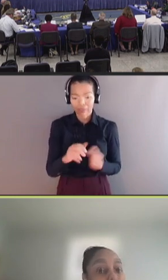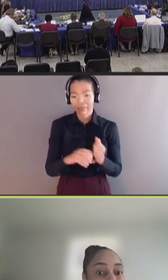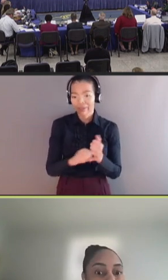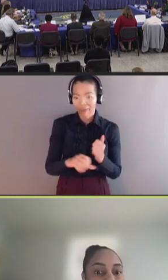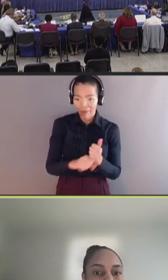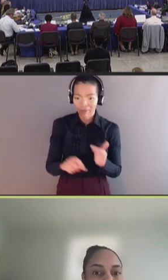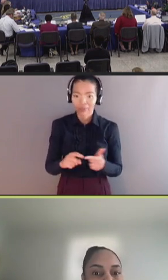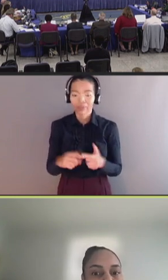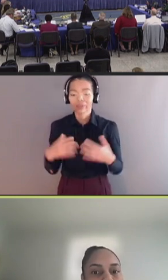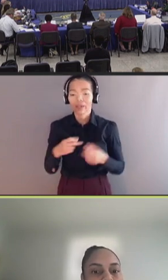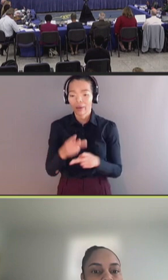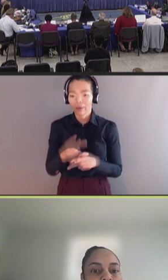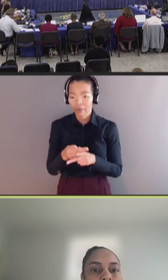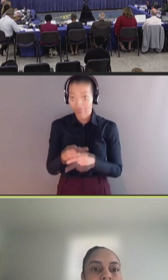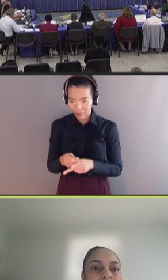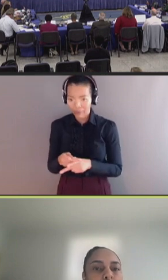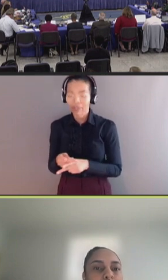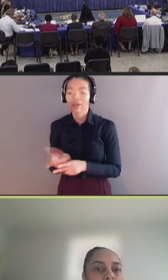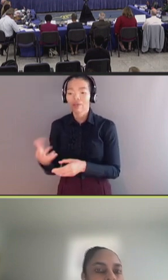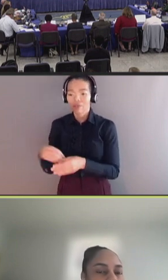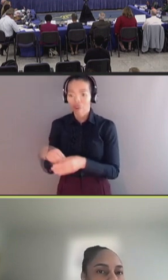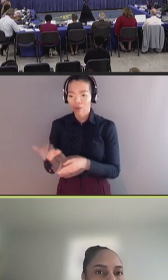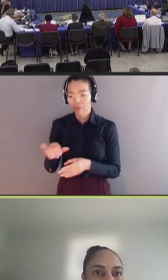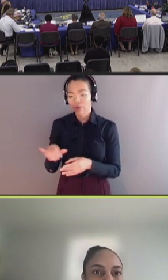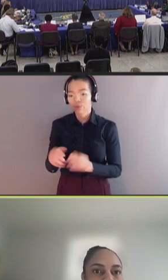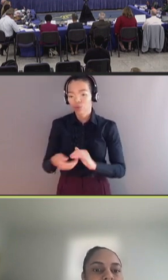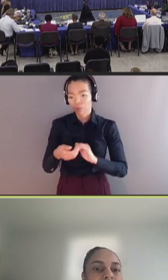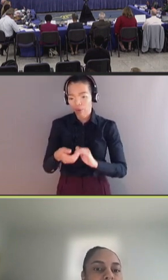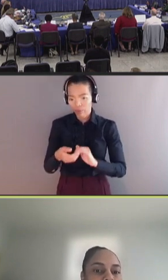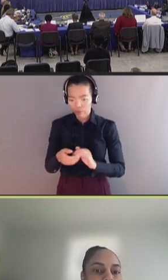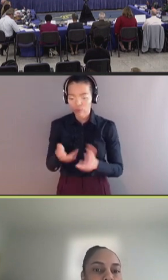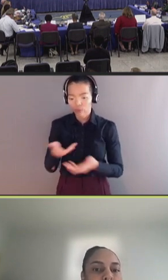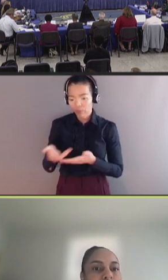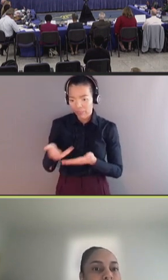partnership activations. And we will -- and there will be a continued distribution